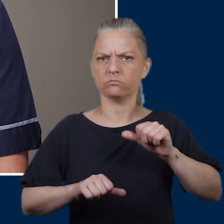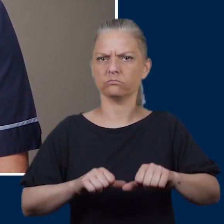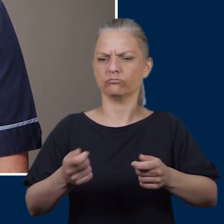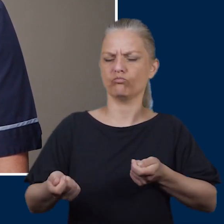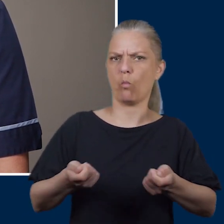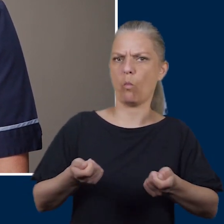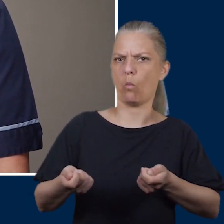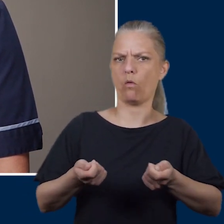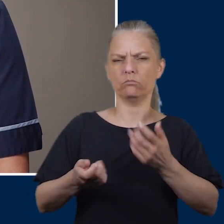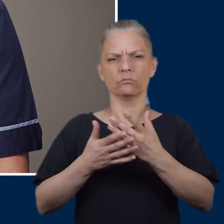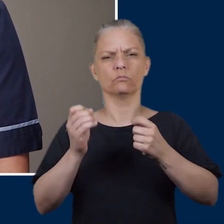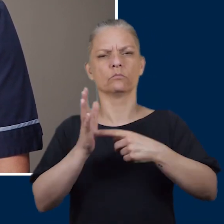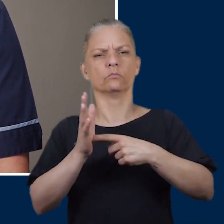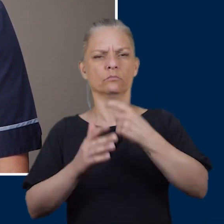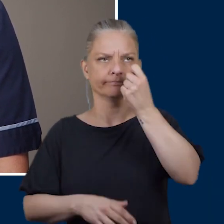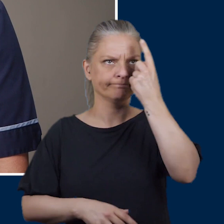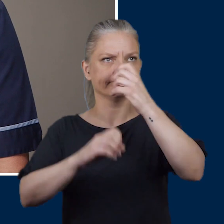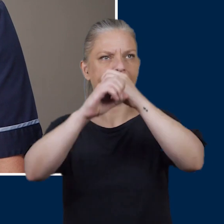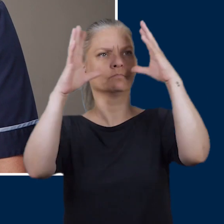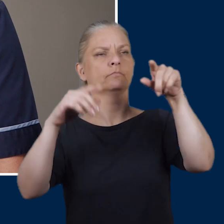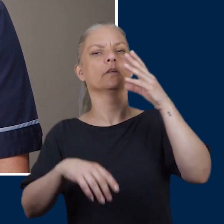following video from diabetes UK explains this in detail.